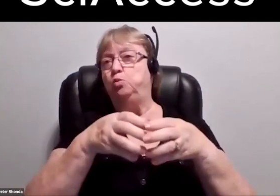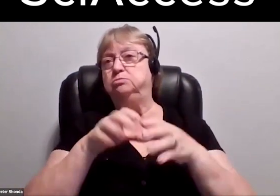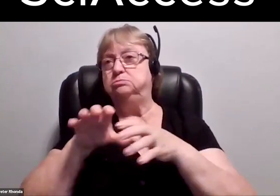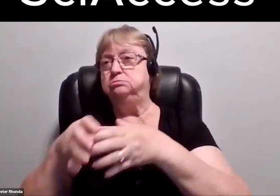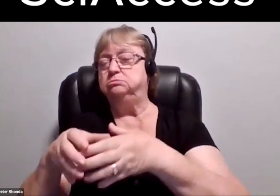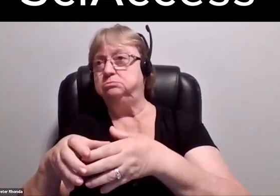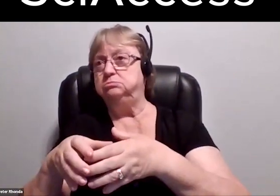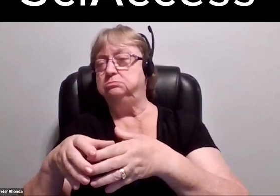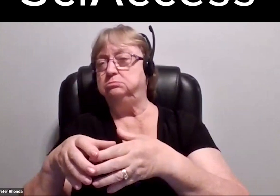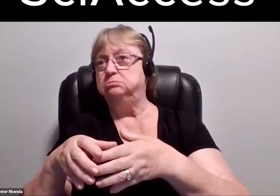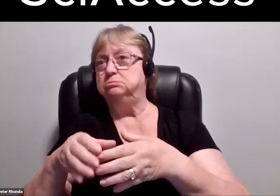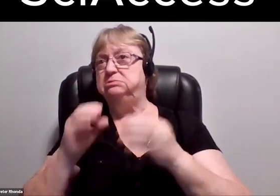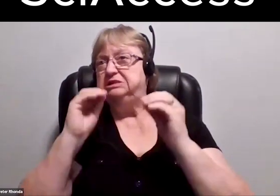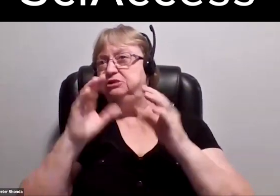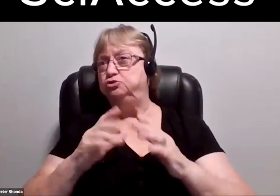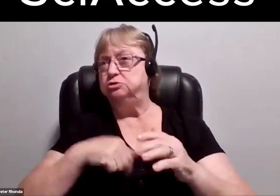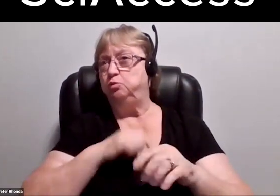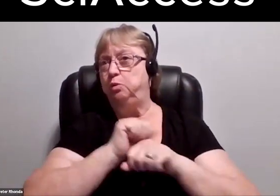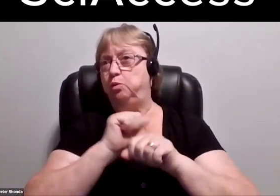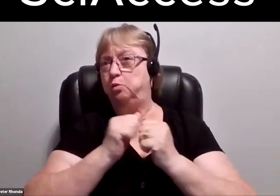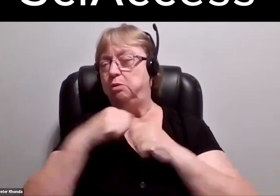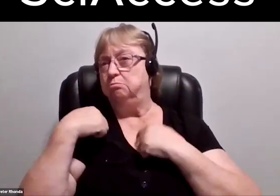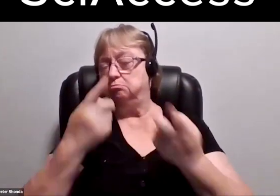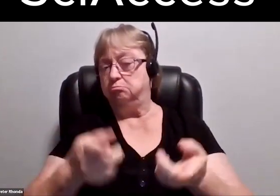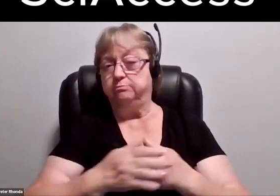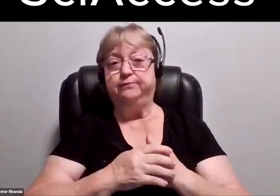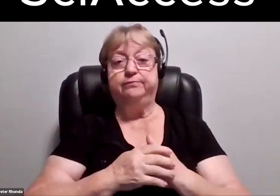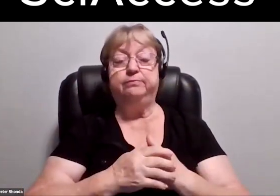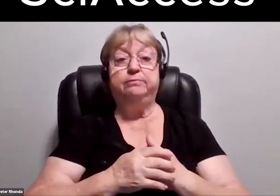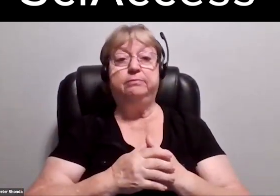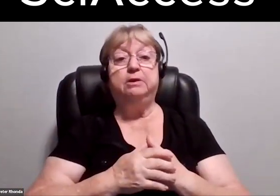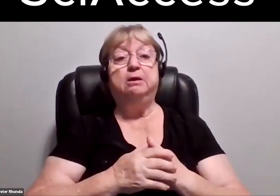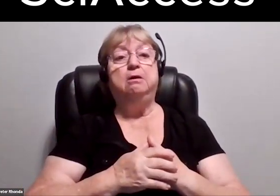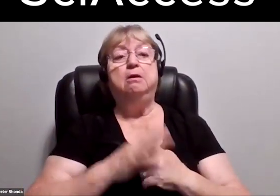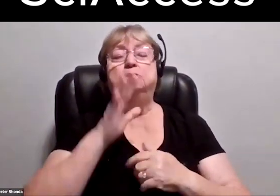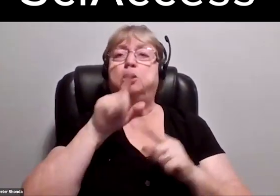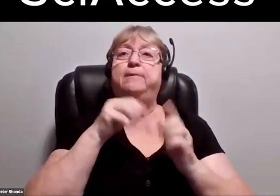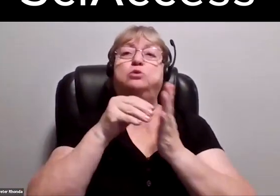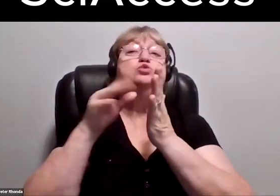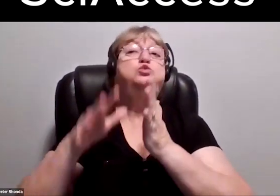of teachers that we have worked with so far. Let's talk about the students.